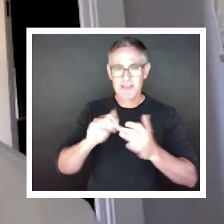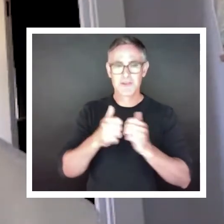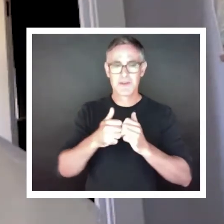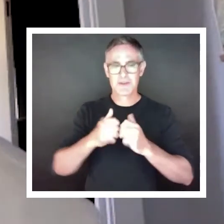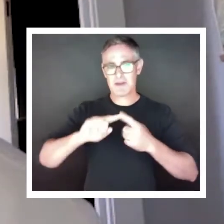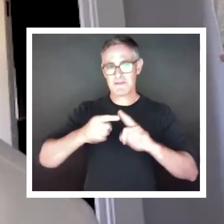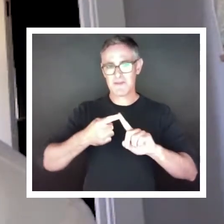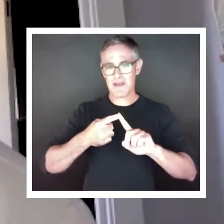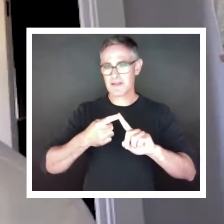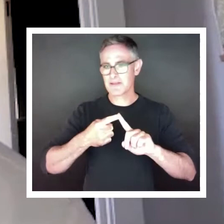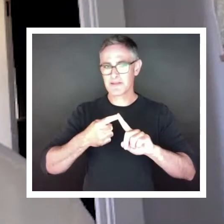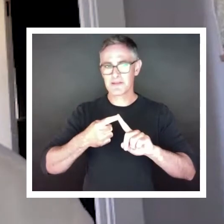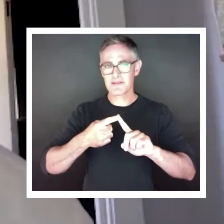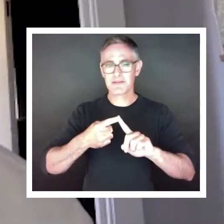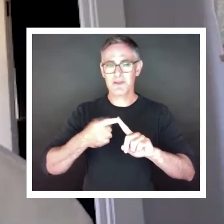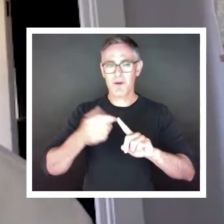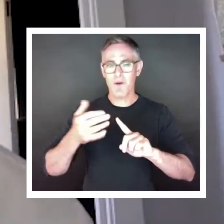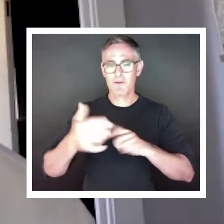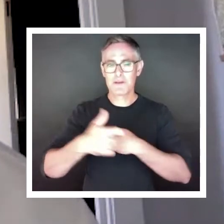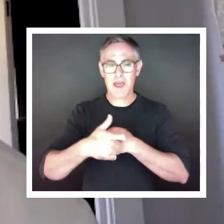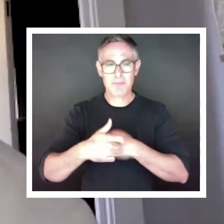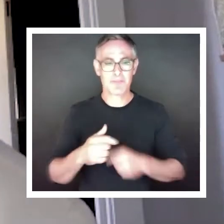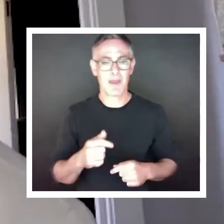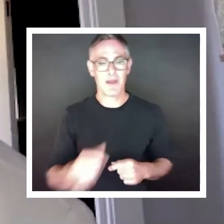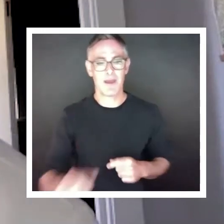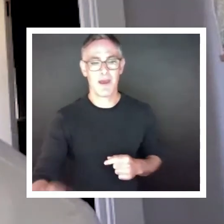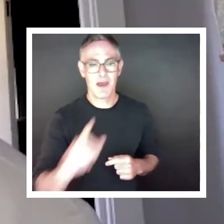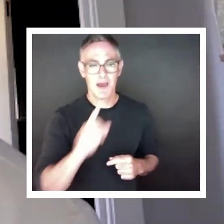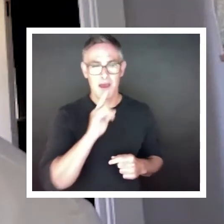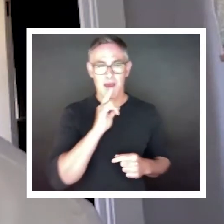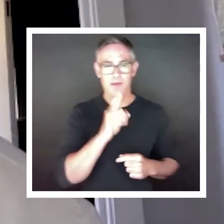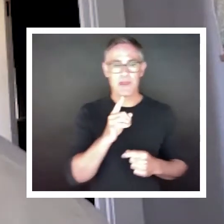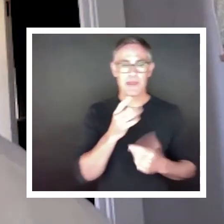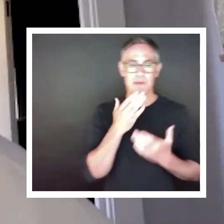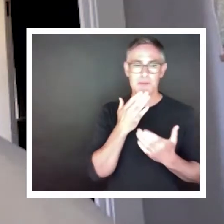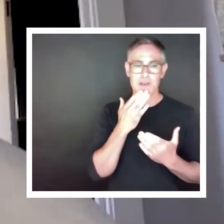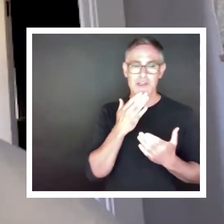I appreciated the support that my team has provided me,